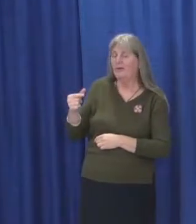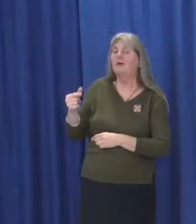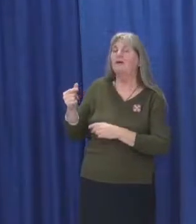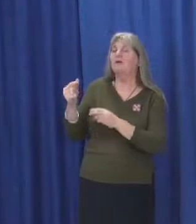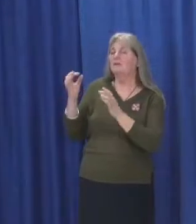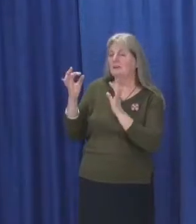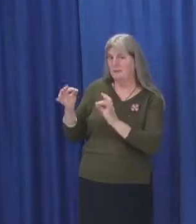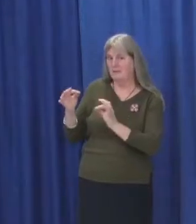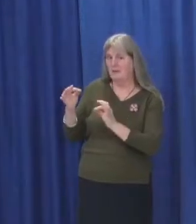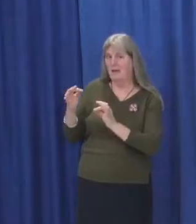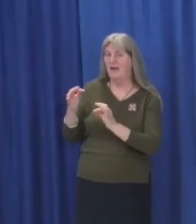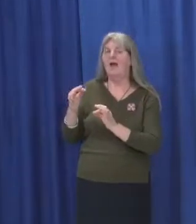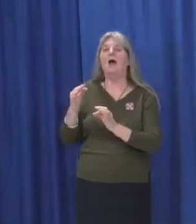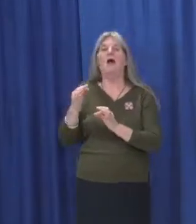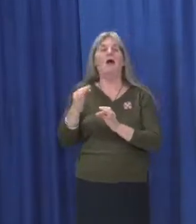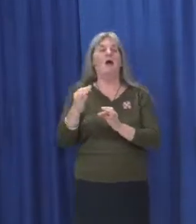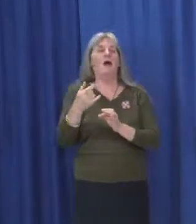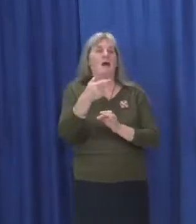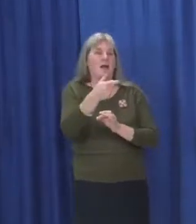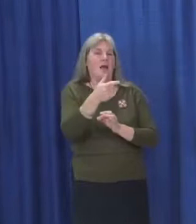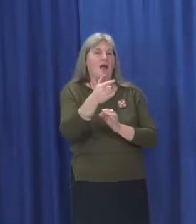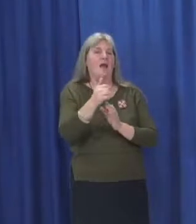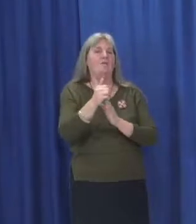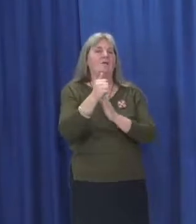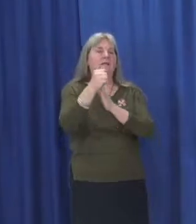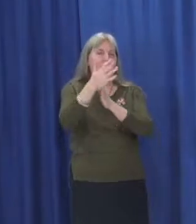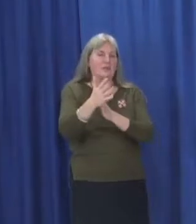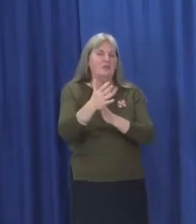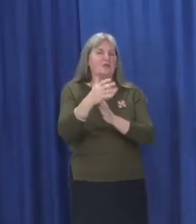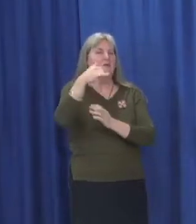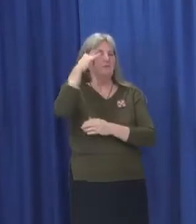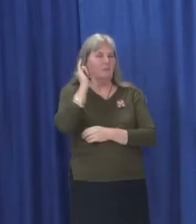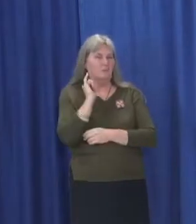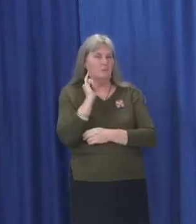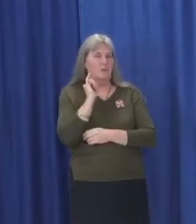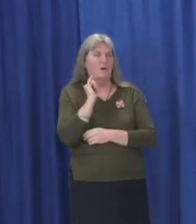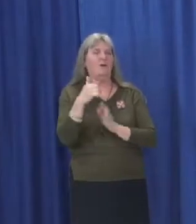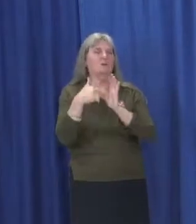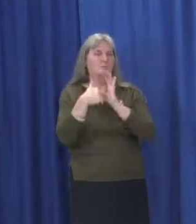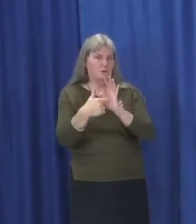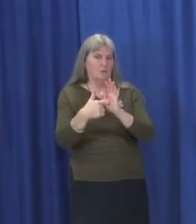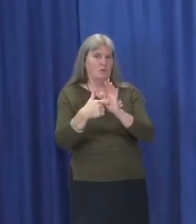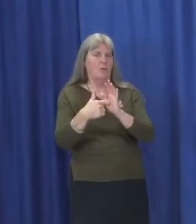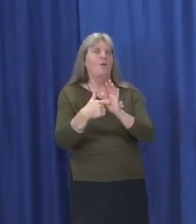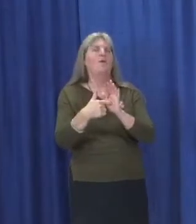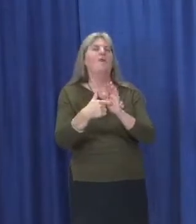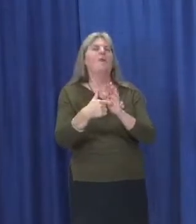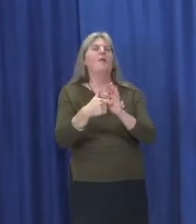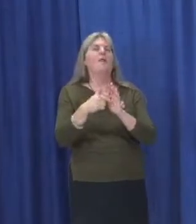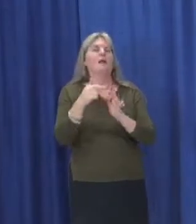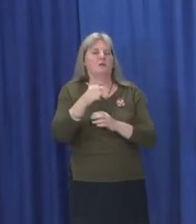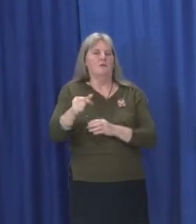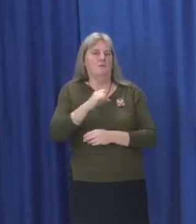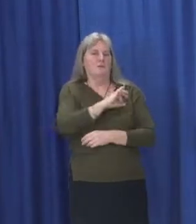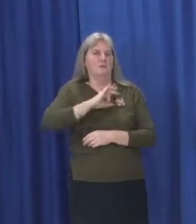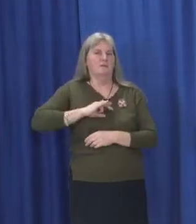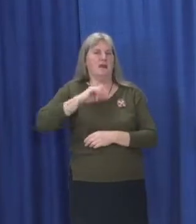areas as an employee and leader for Yukon ruling out mandatory